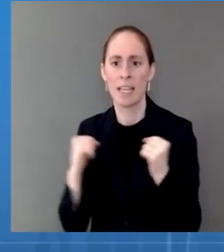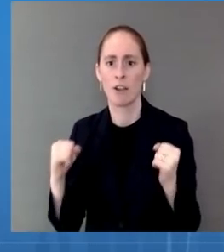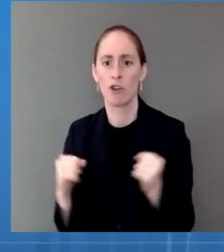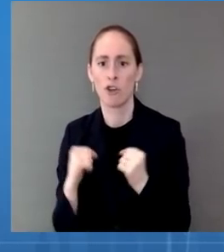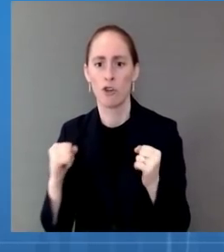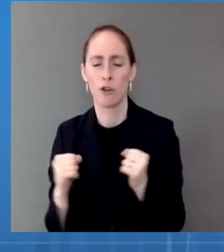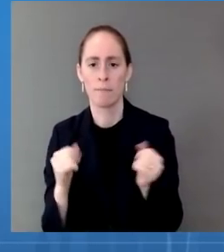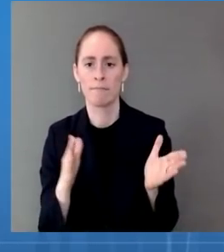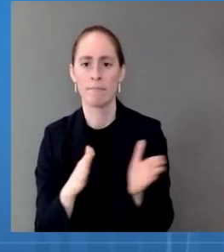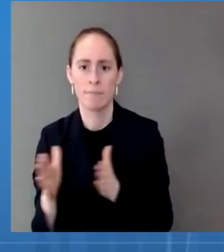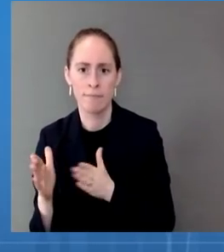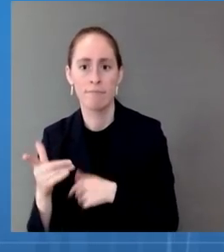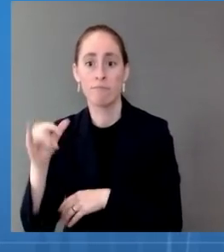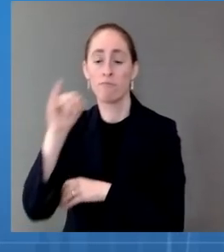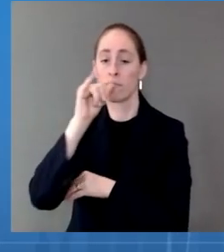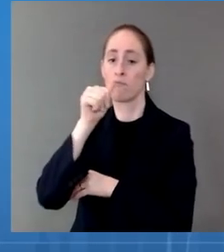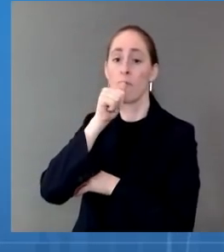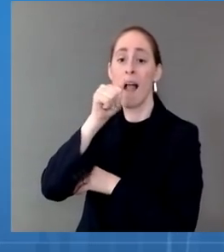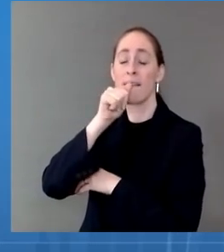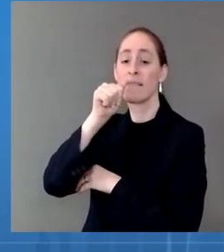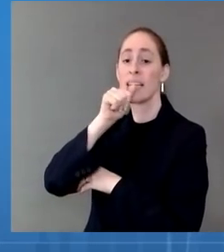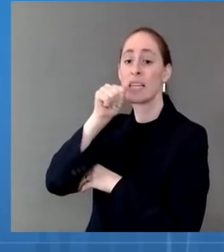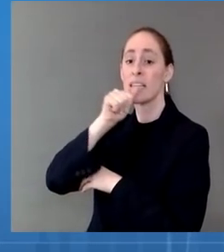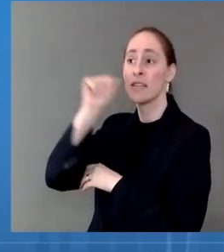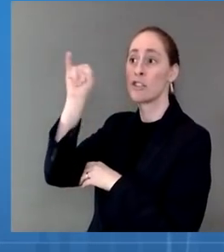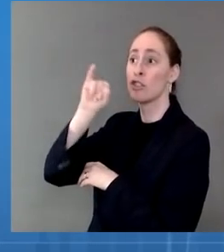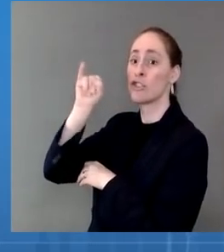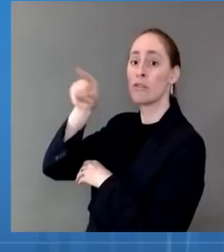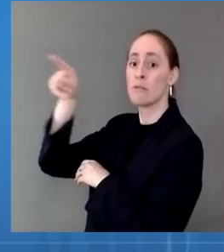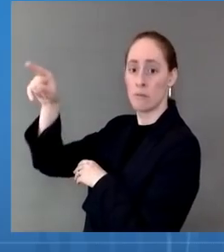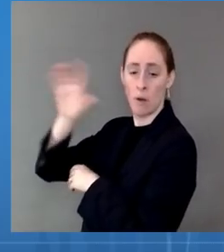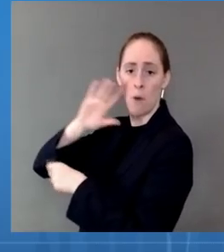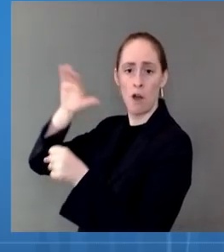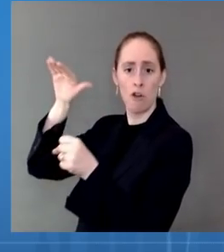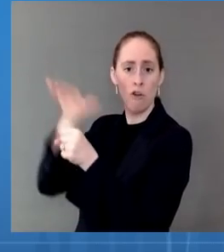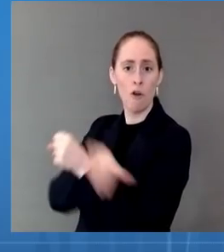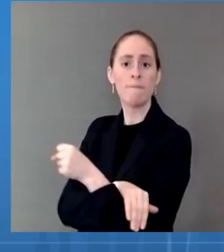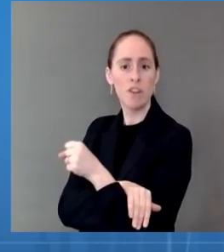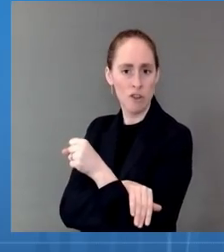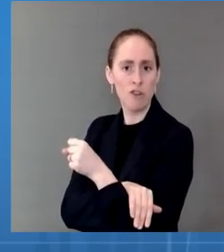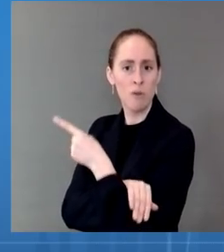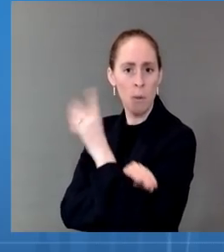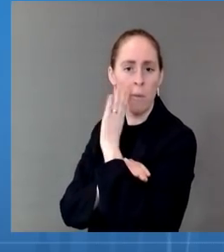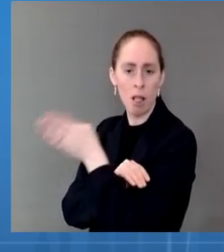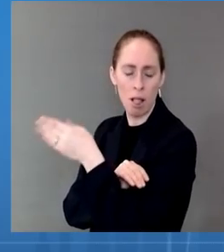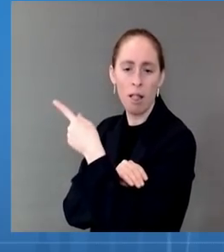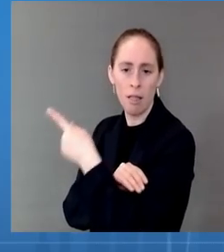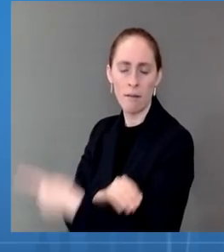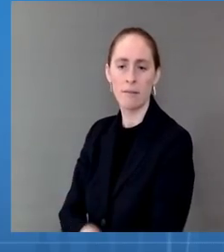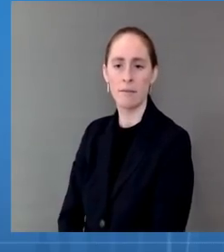And another 50 million tests for people not covered by private insurance at convenient places like health